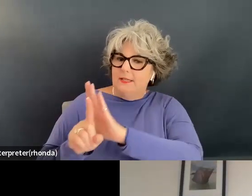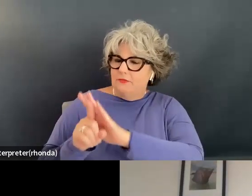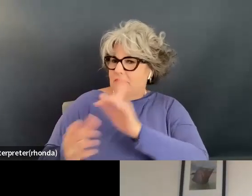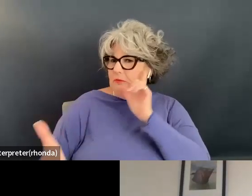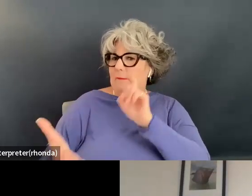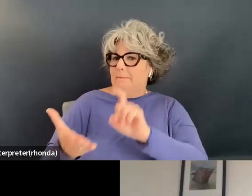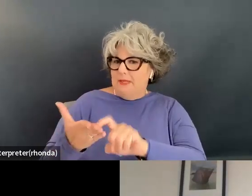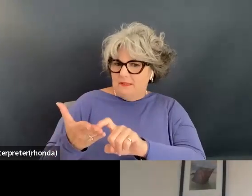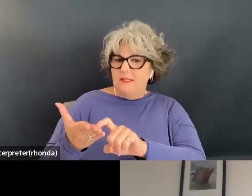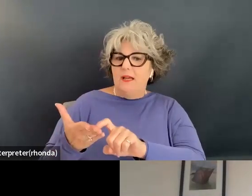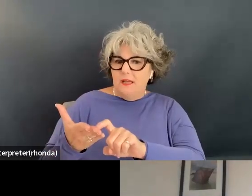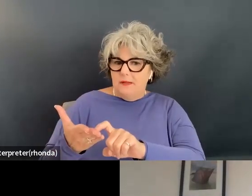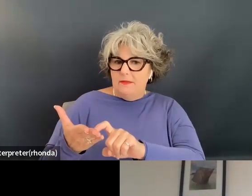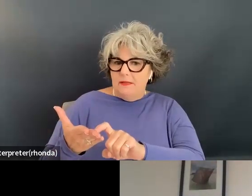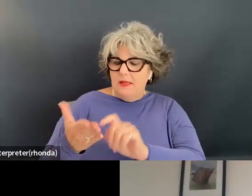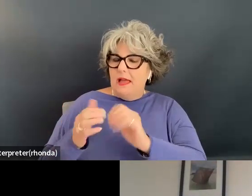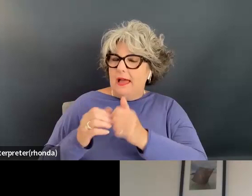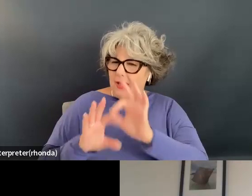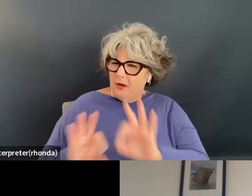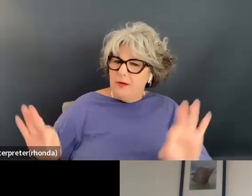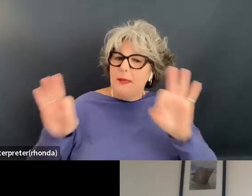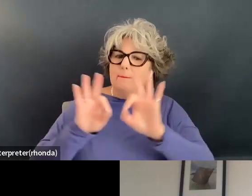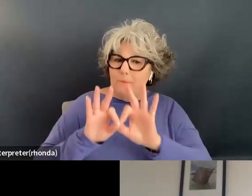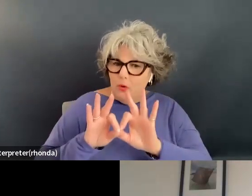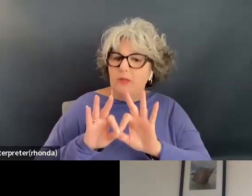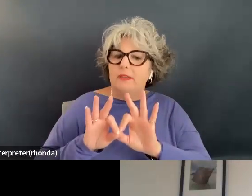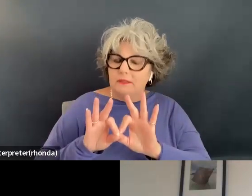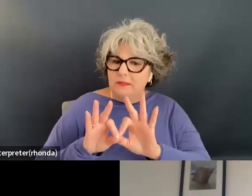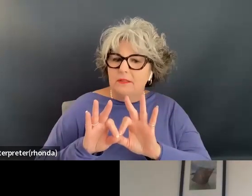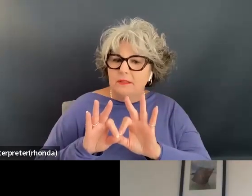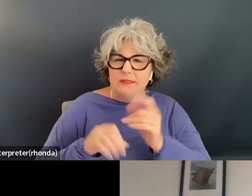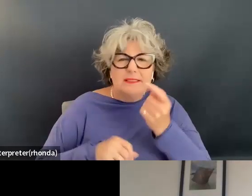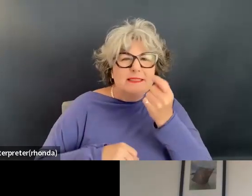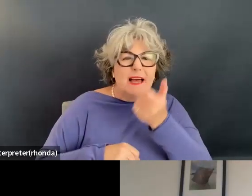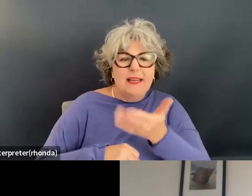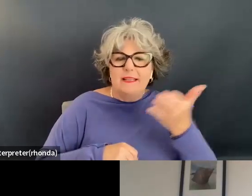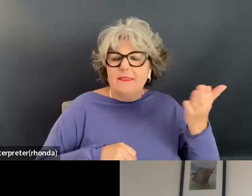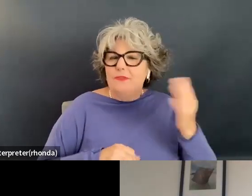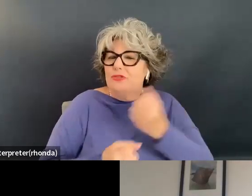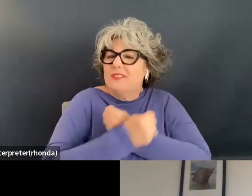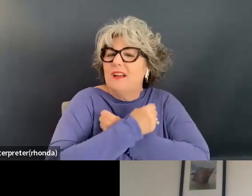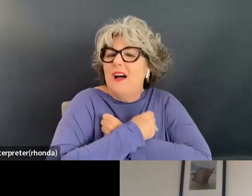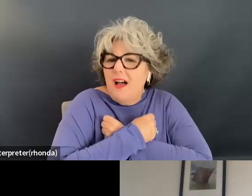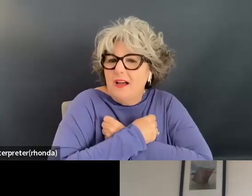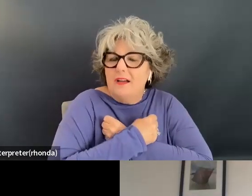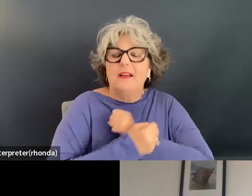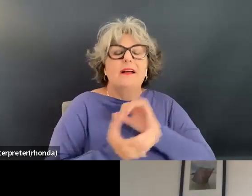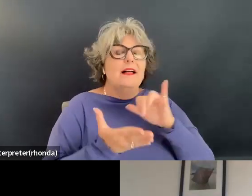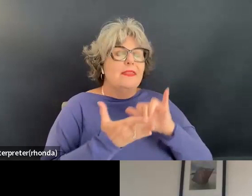if she realizes how important those tiny things, just the hug, those moments are.